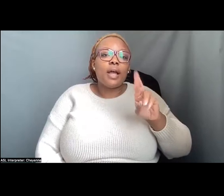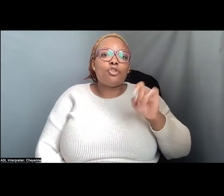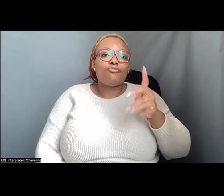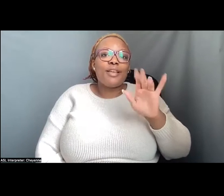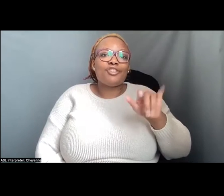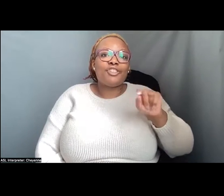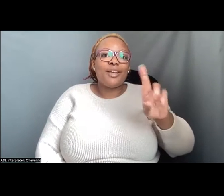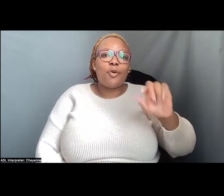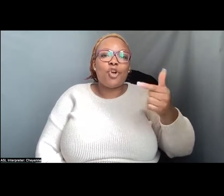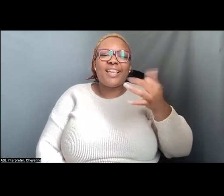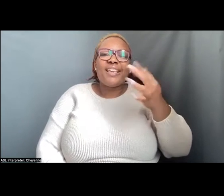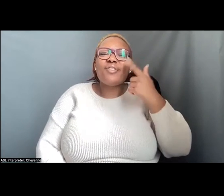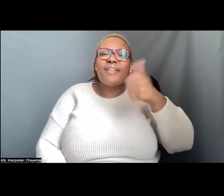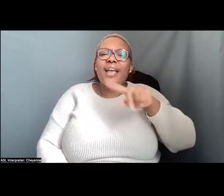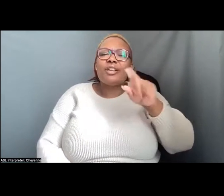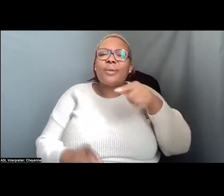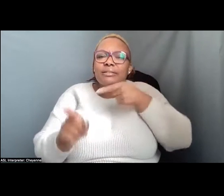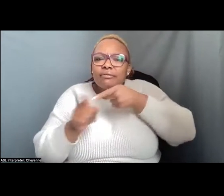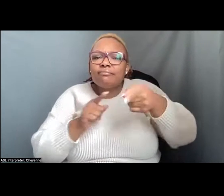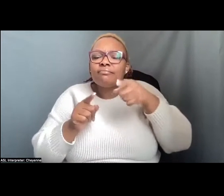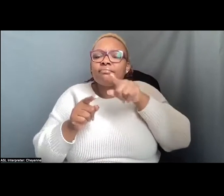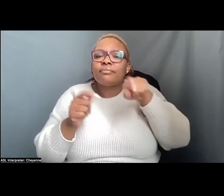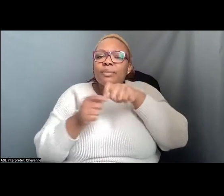project that we don't get a chance to answer today.